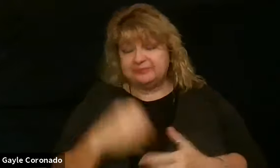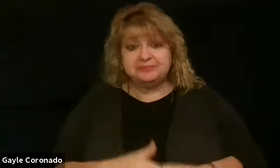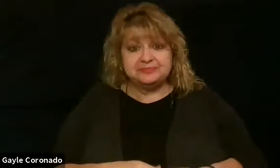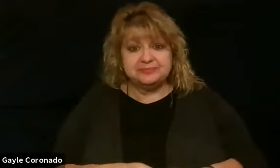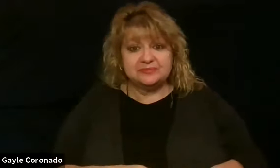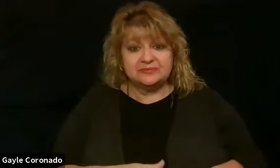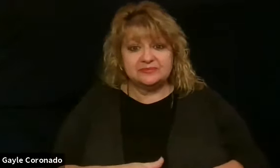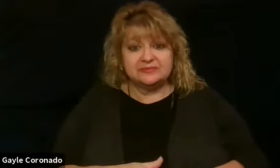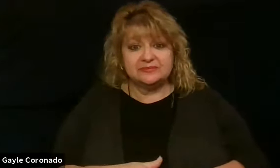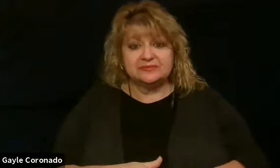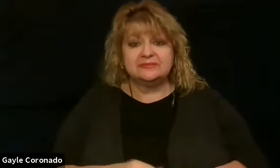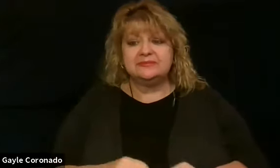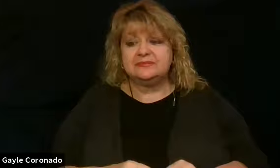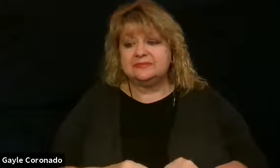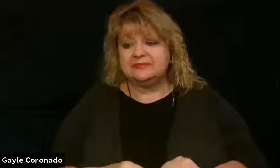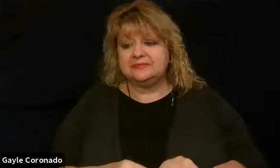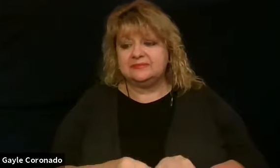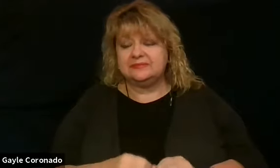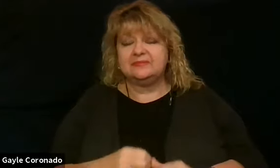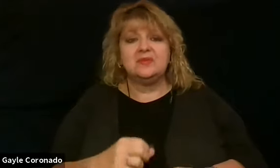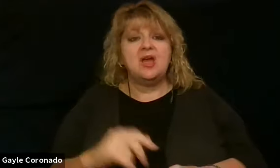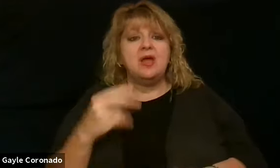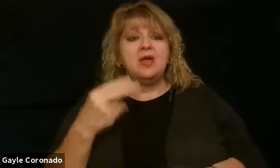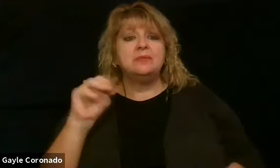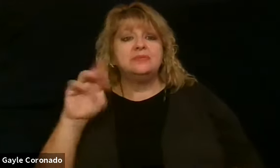Thank you. Mr Harland you're up next.